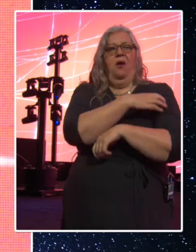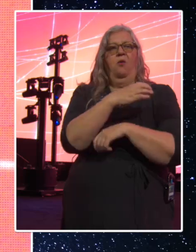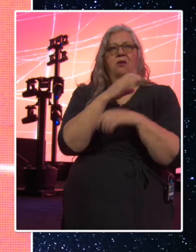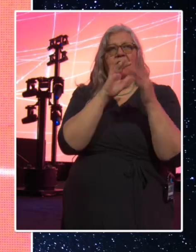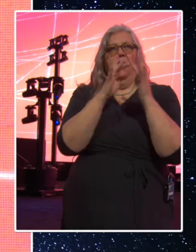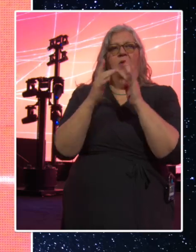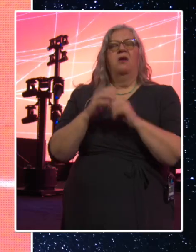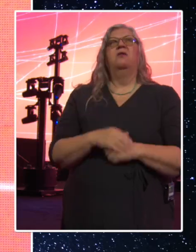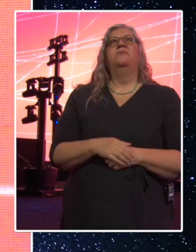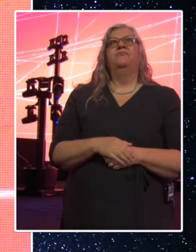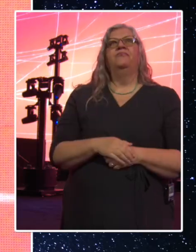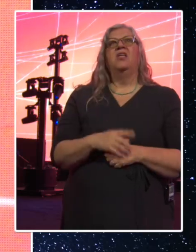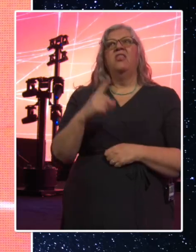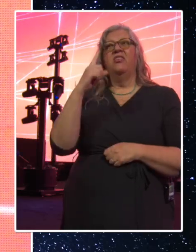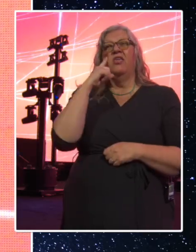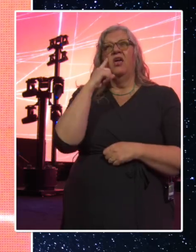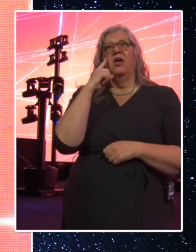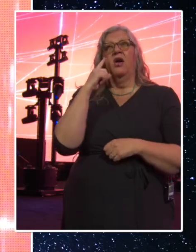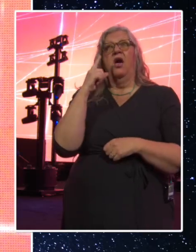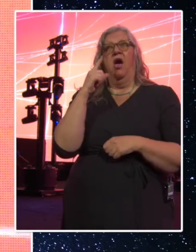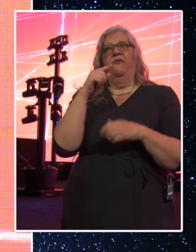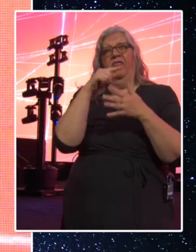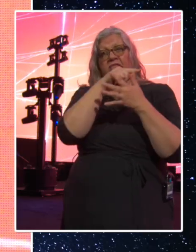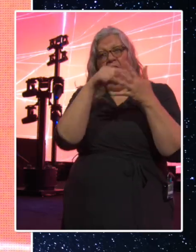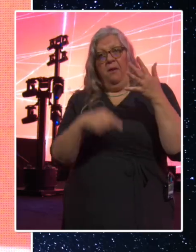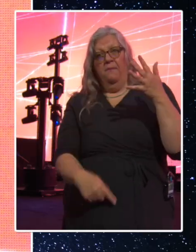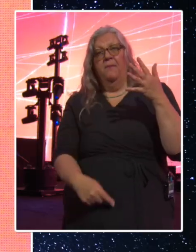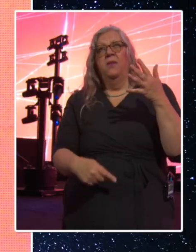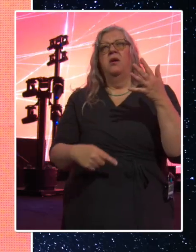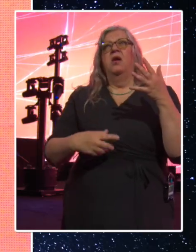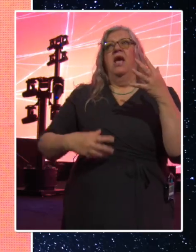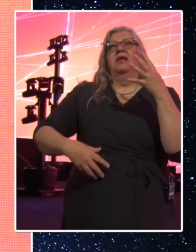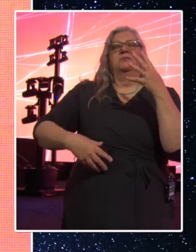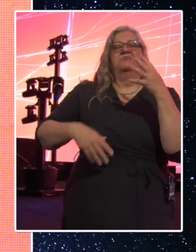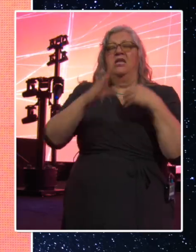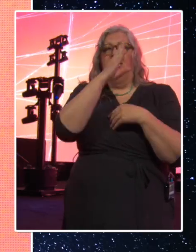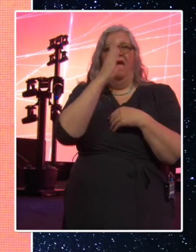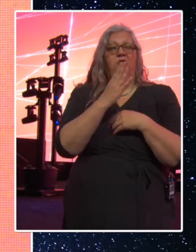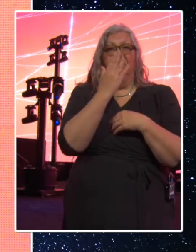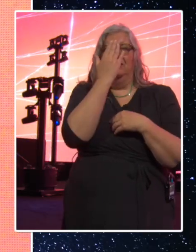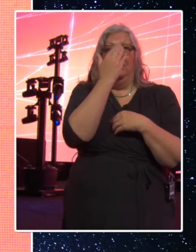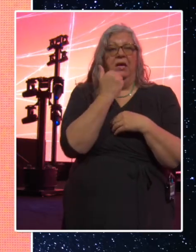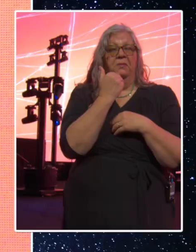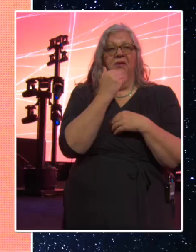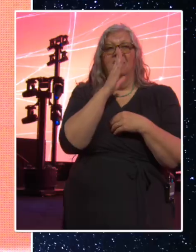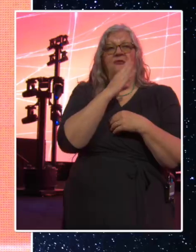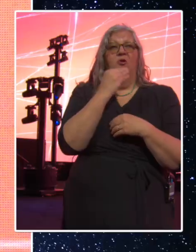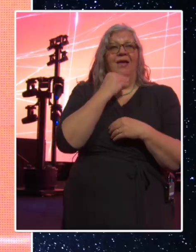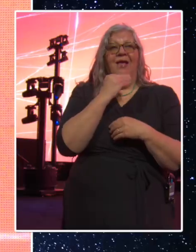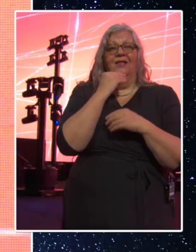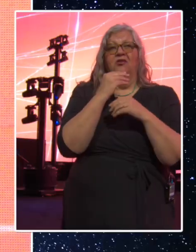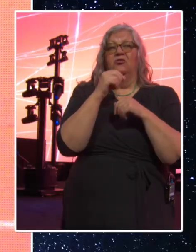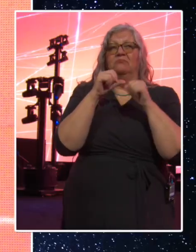Think of them as an extra admin team that never sleeps, never eats, always working for you.